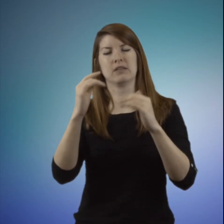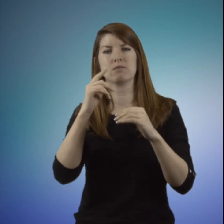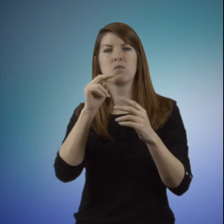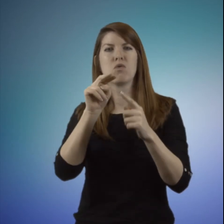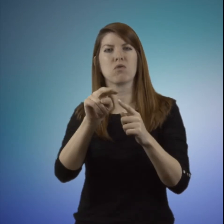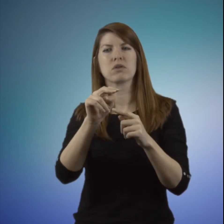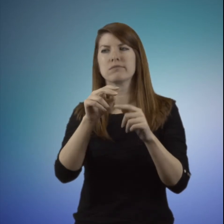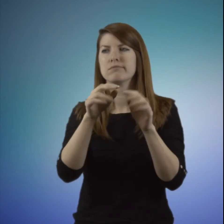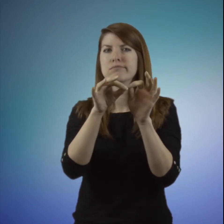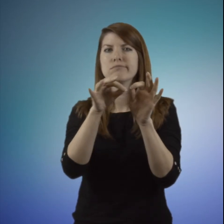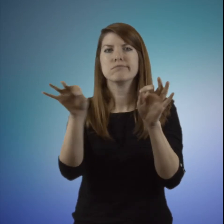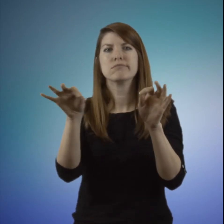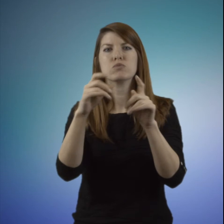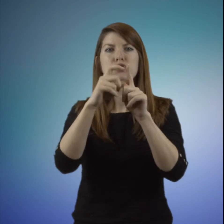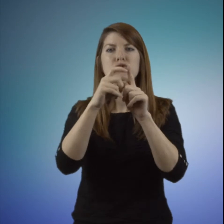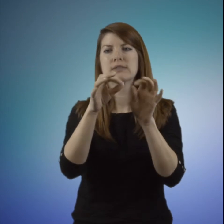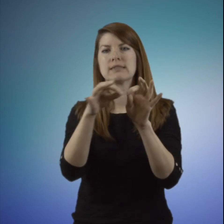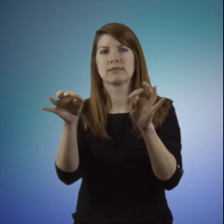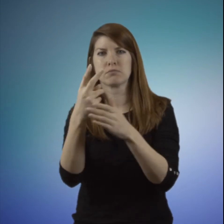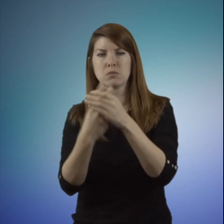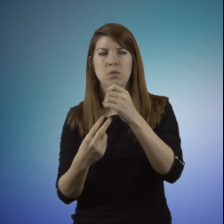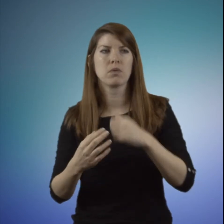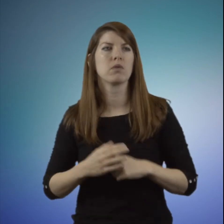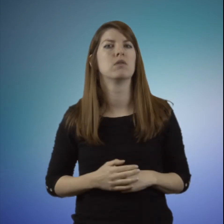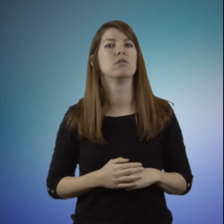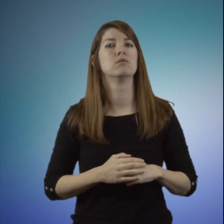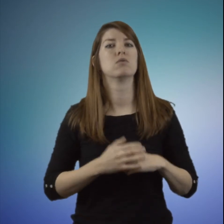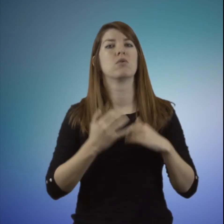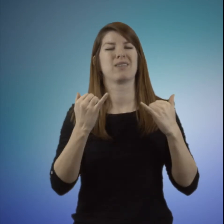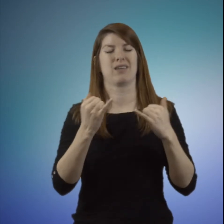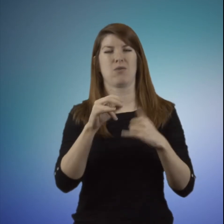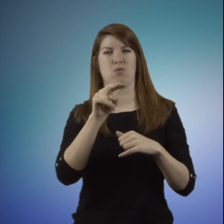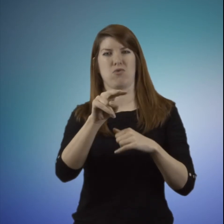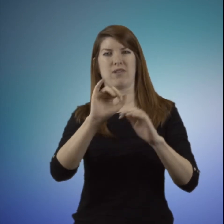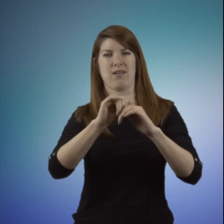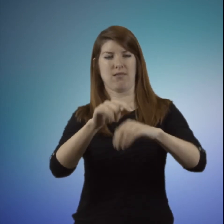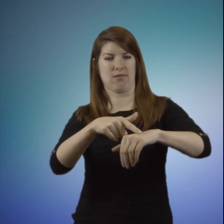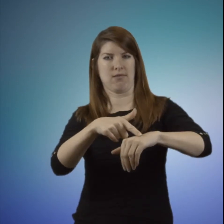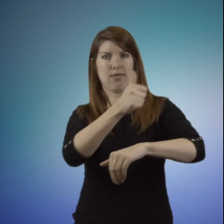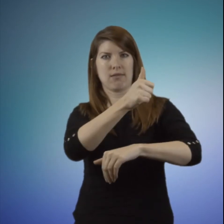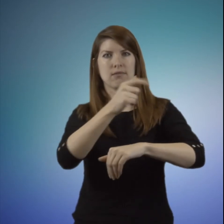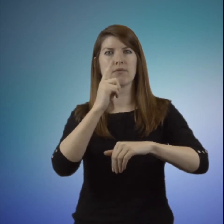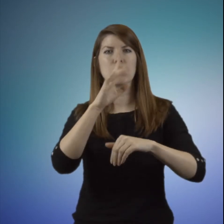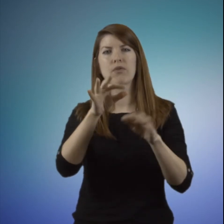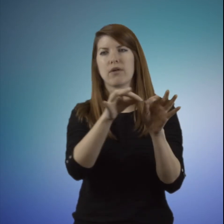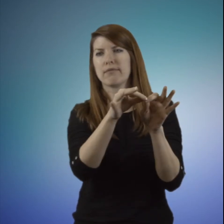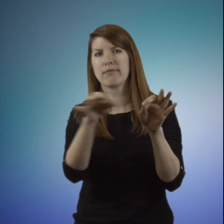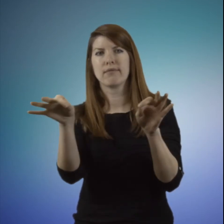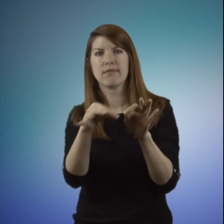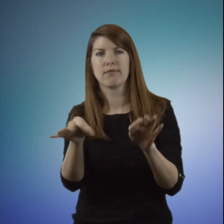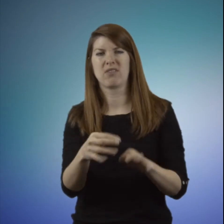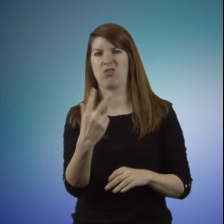here we can see there were, we're looking at the length of a child's 3 longest sentences. So, here, we have 3 trials.